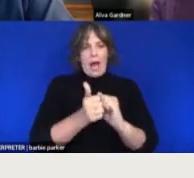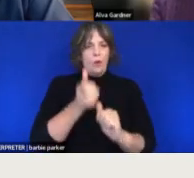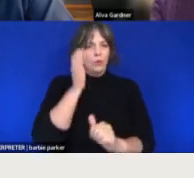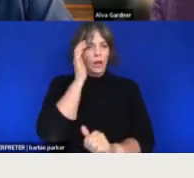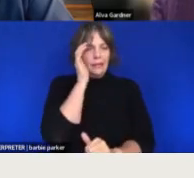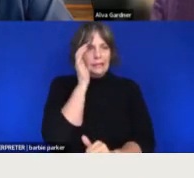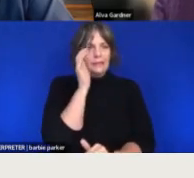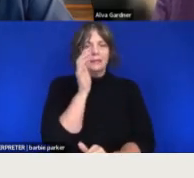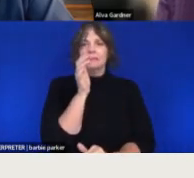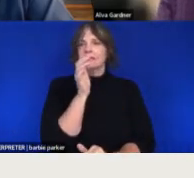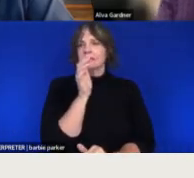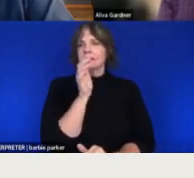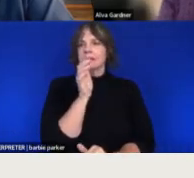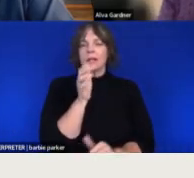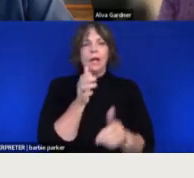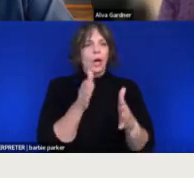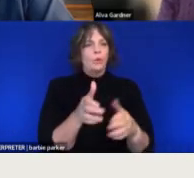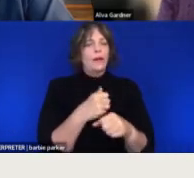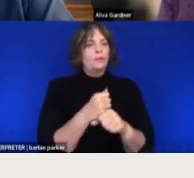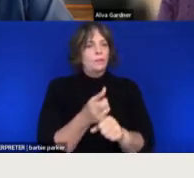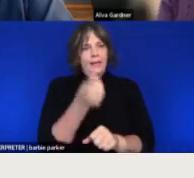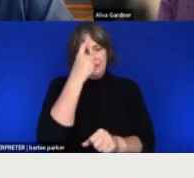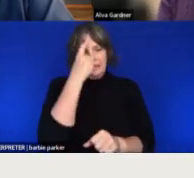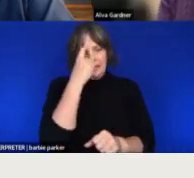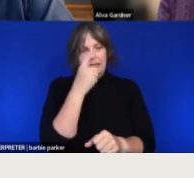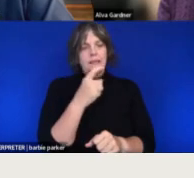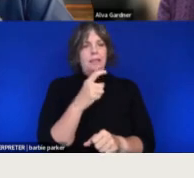the way that makes sense, so it's meeting system requirements. And notice that